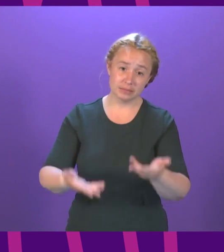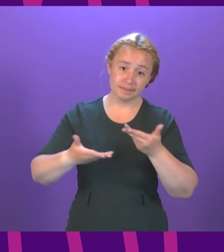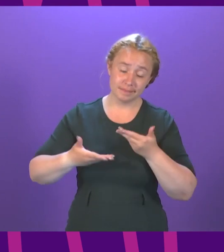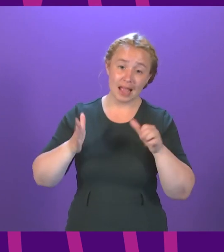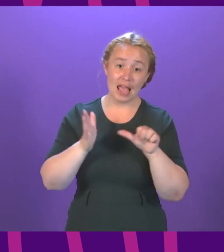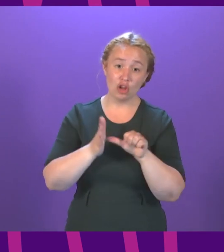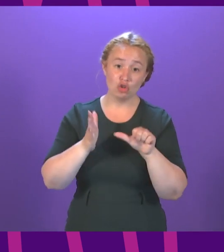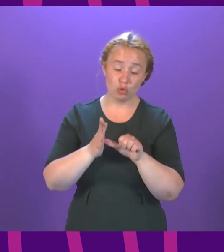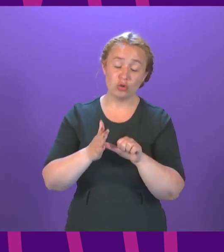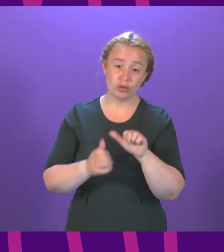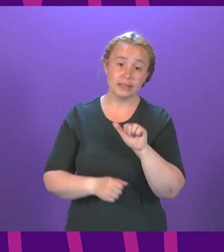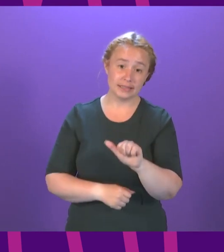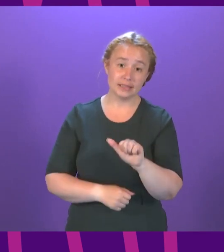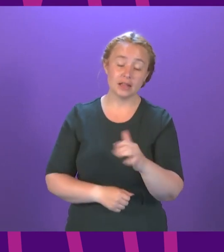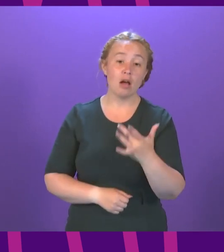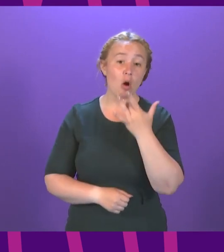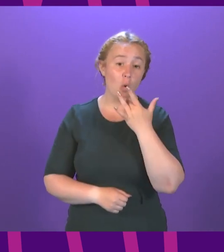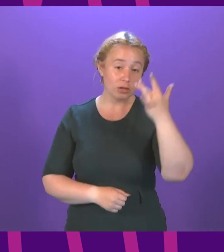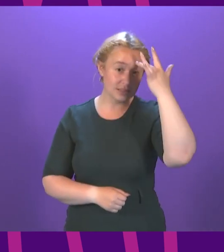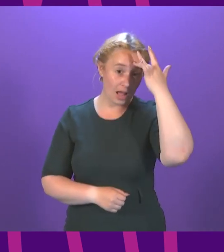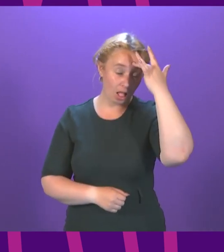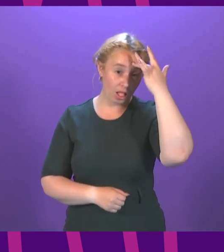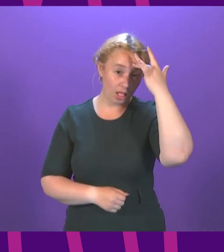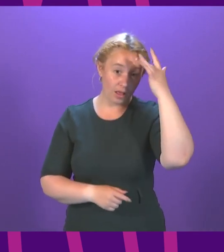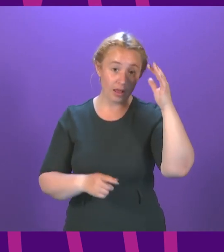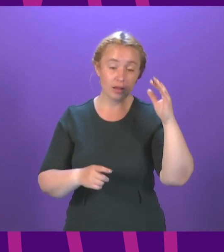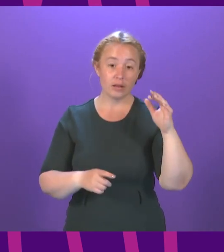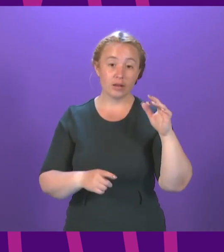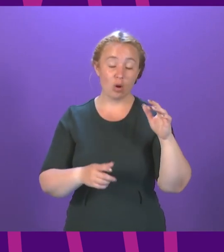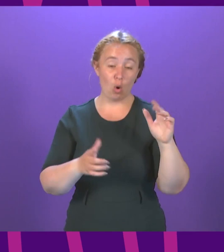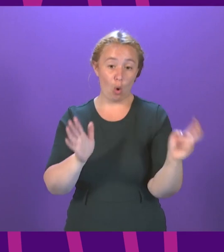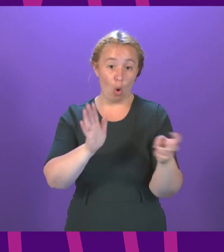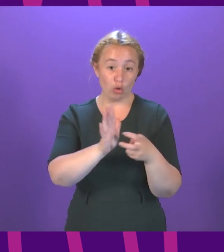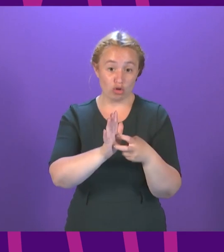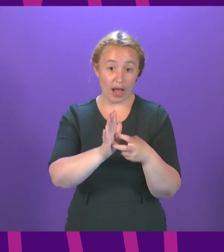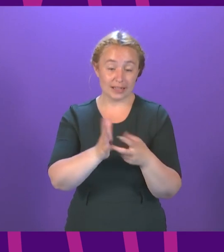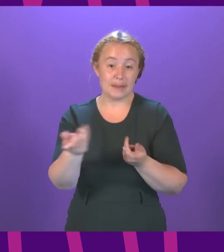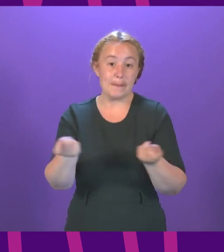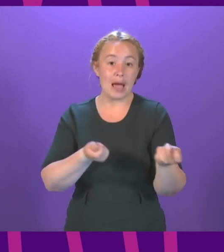shared with me. The hotel quarantine contract is overseen and managed by the UK Government.